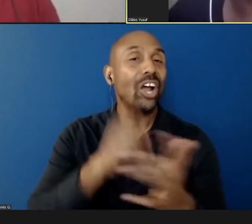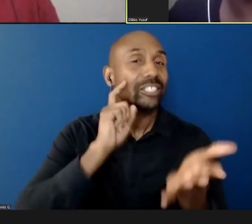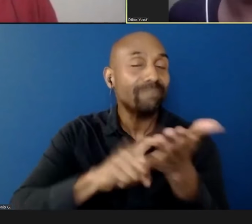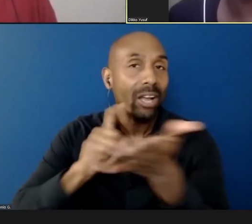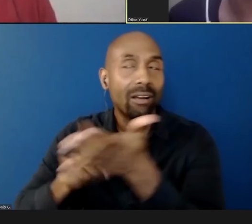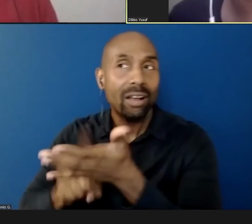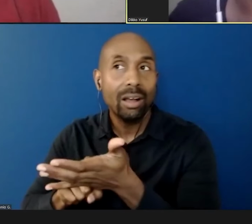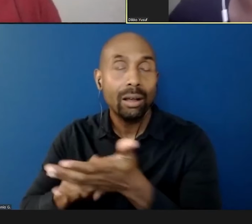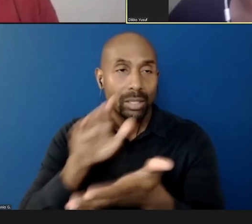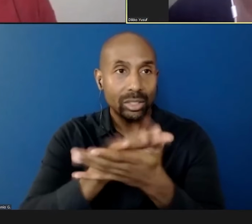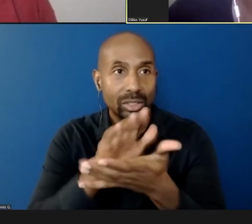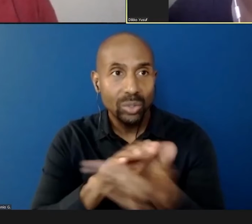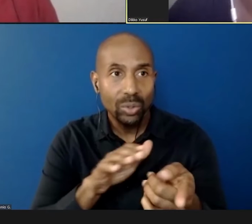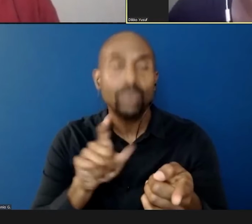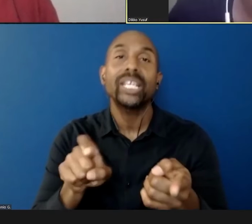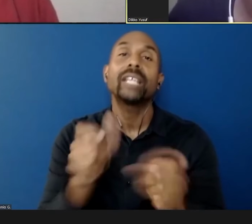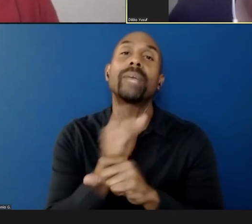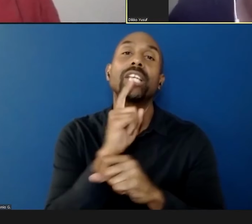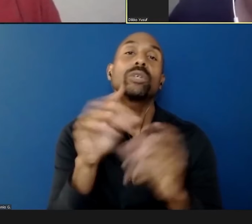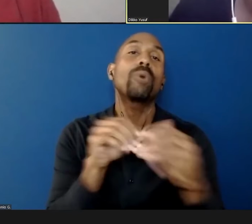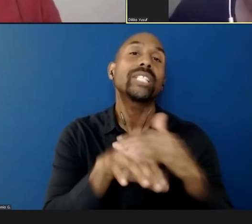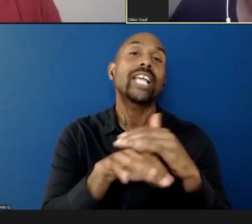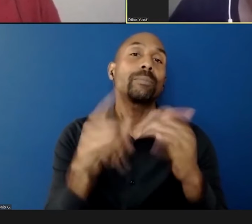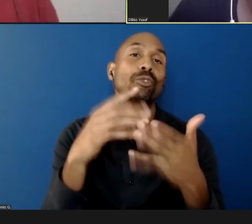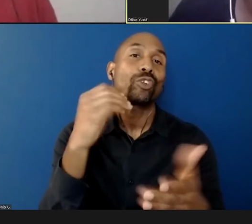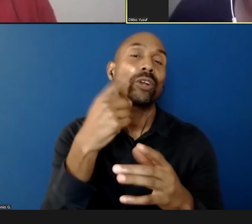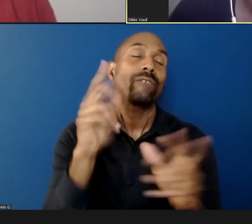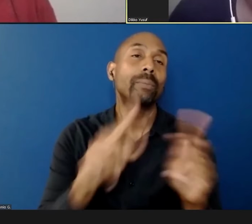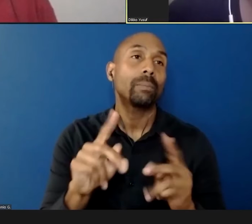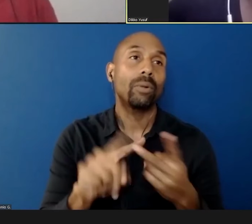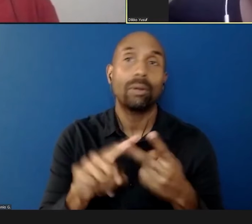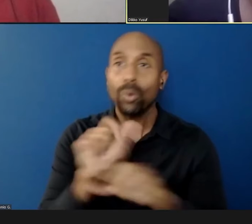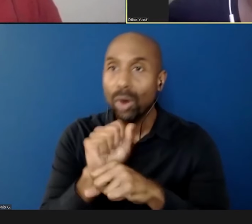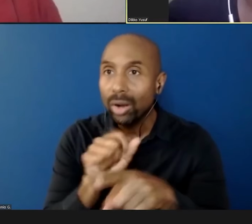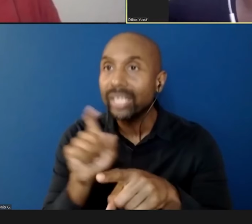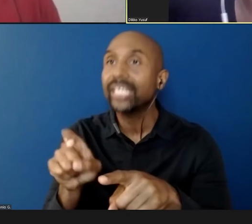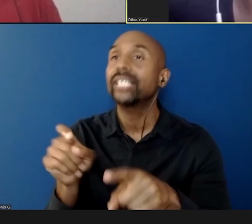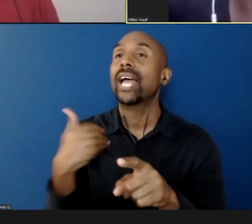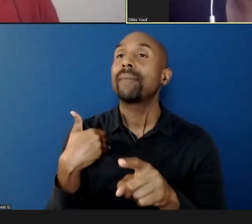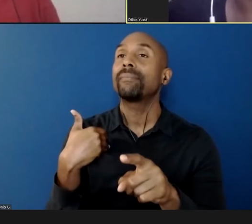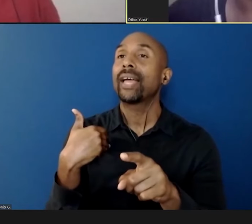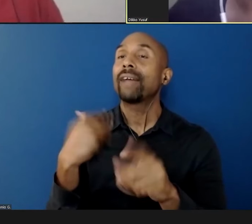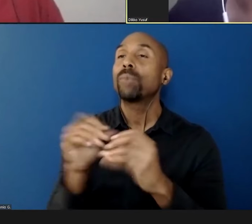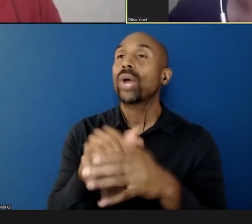of work we should have more accessible work for a person who works there and also in general